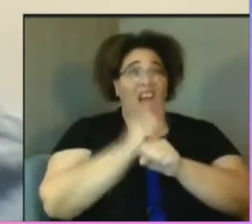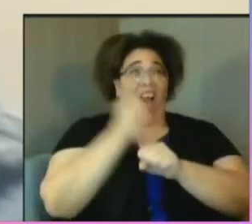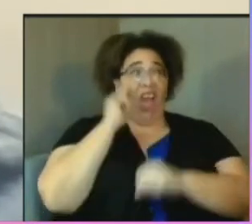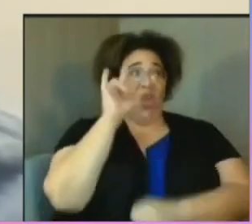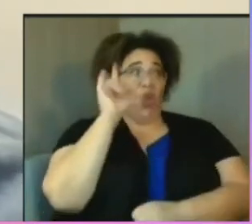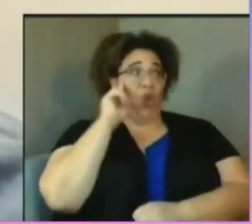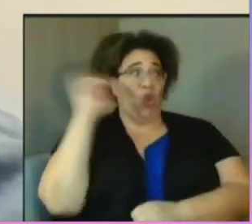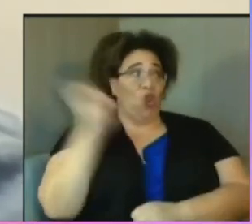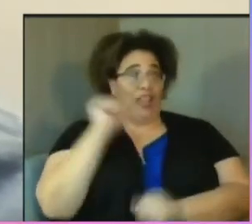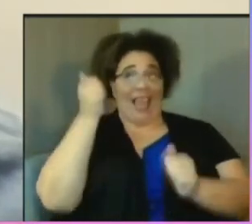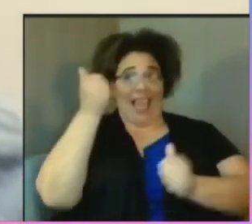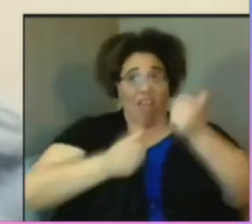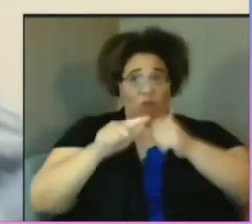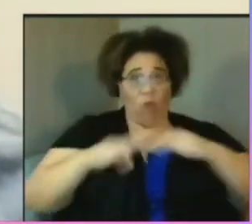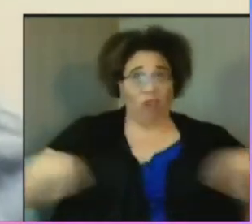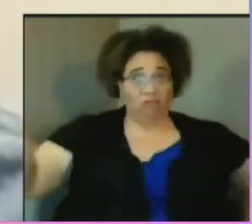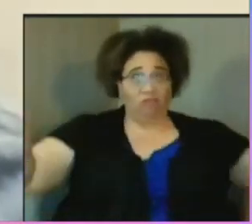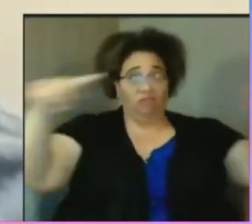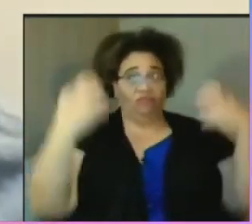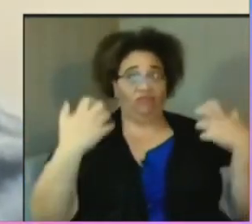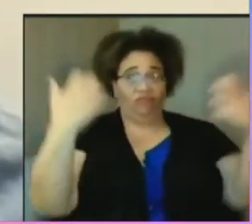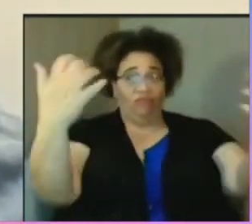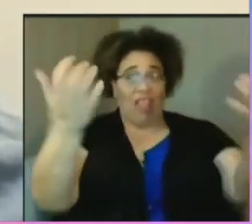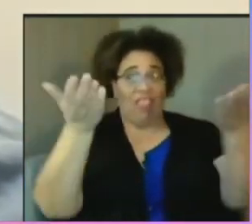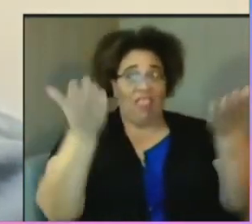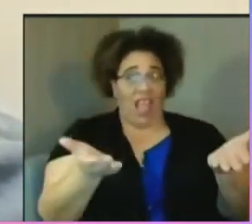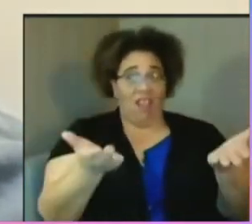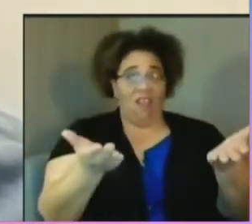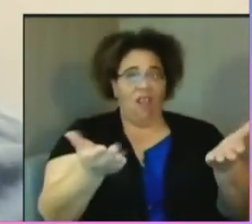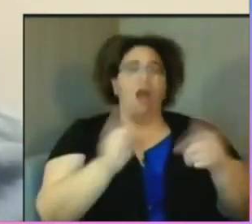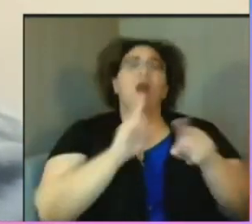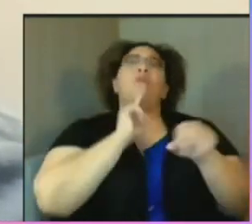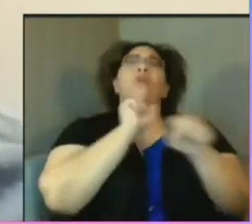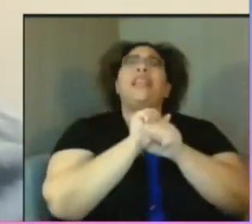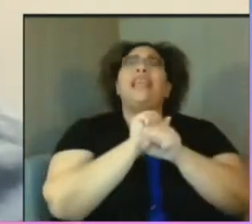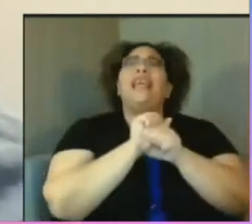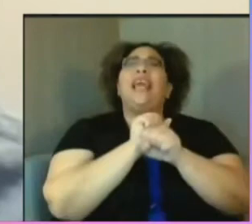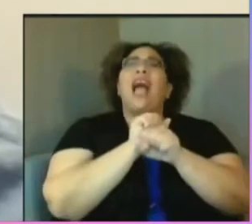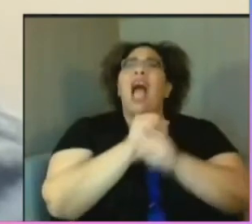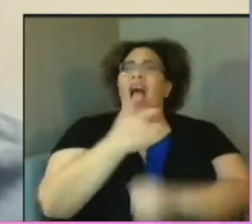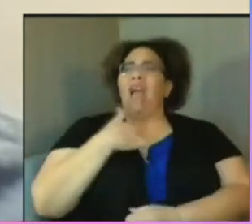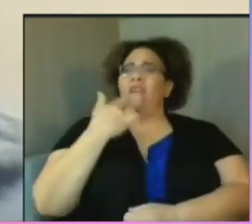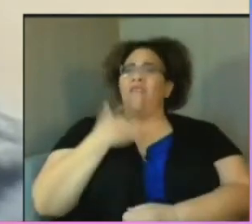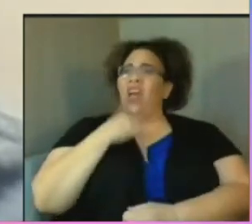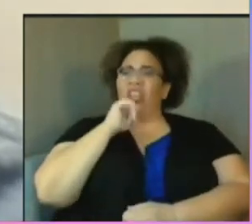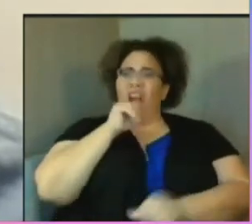and yet I think there was so little sense I court survive I didn't believe it as a child